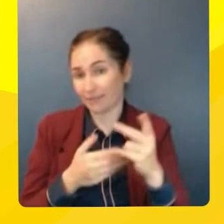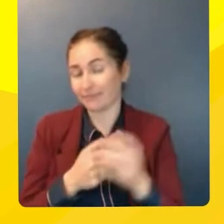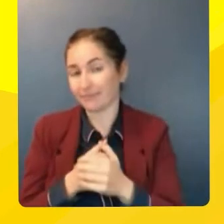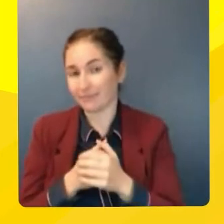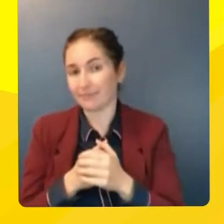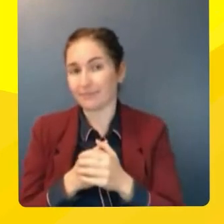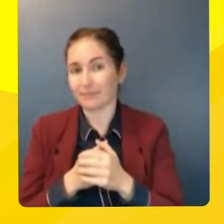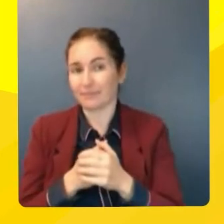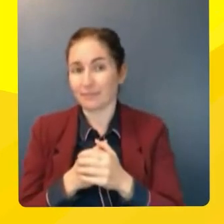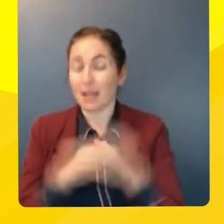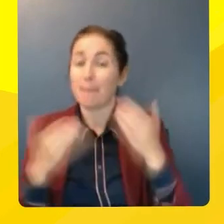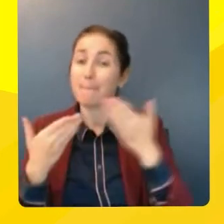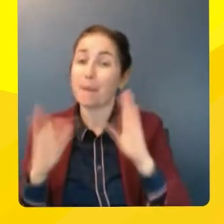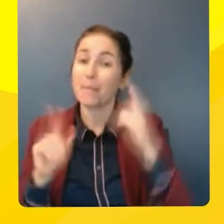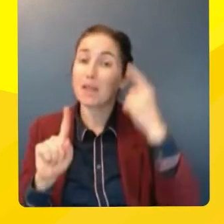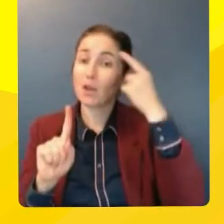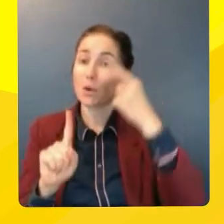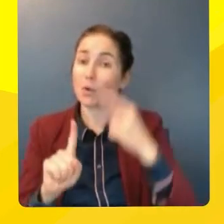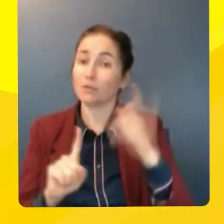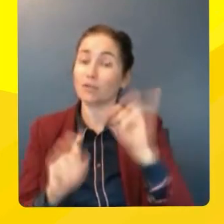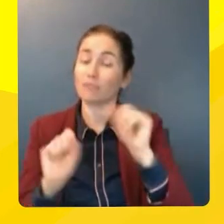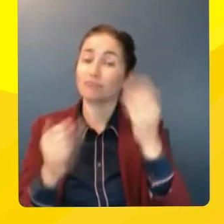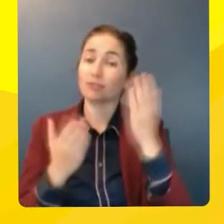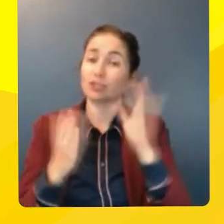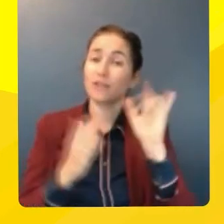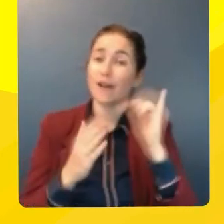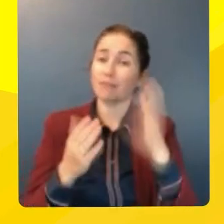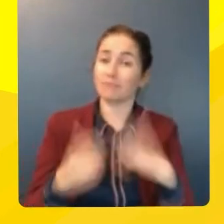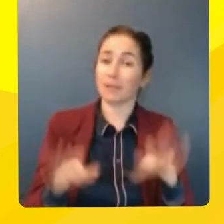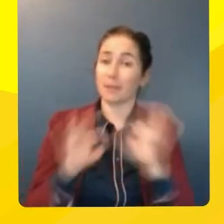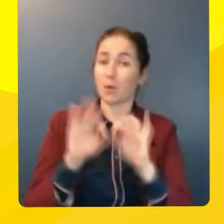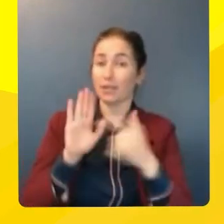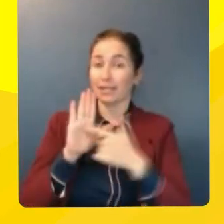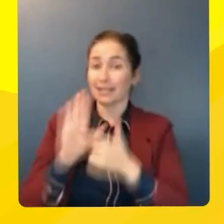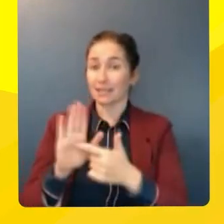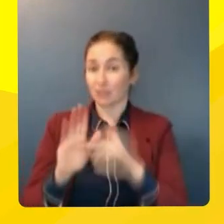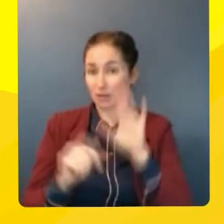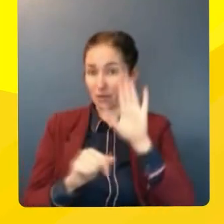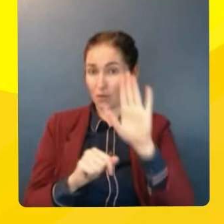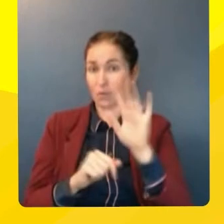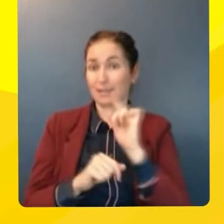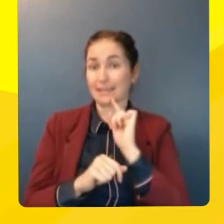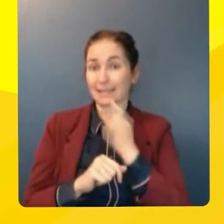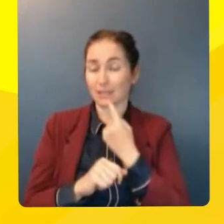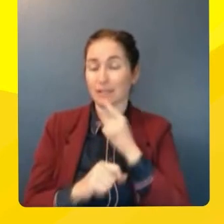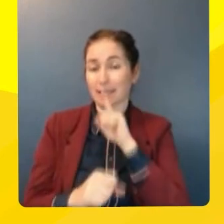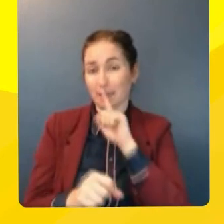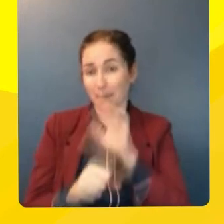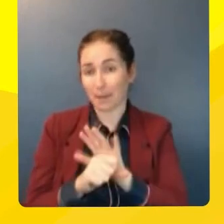Public goals also serve as an important signal of your serious commitment to DEI.